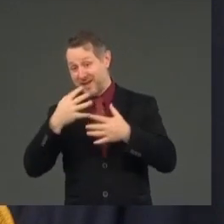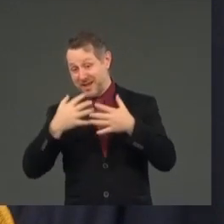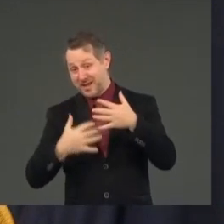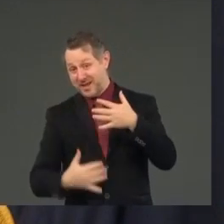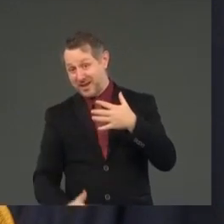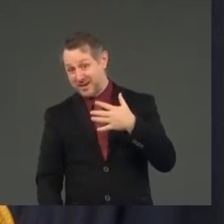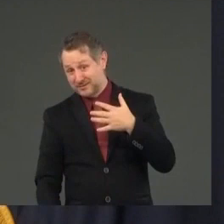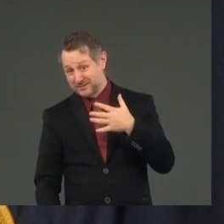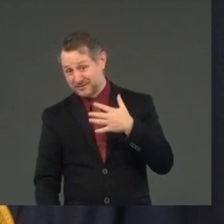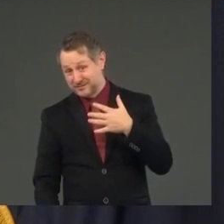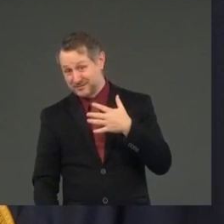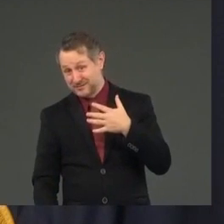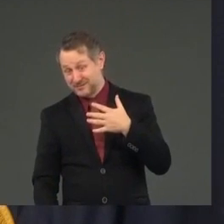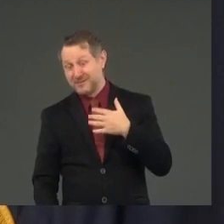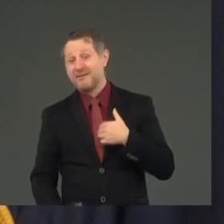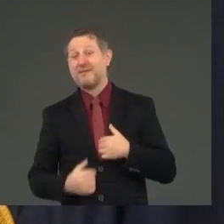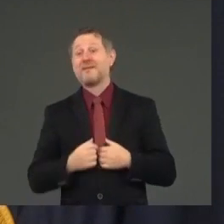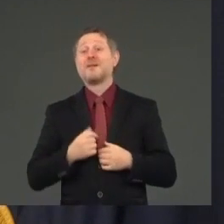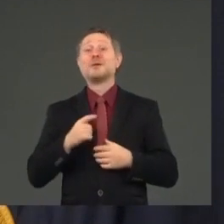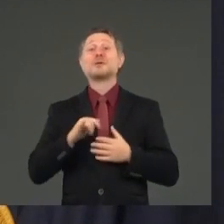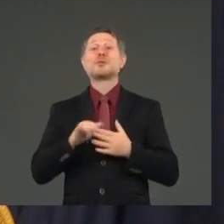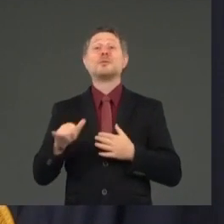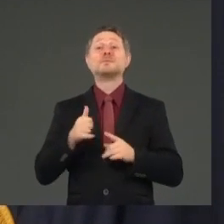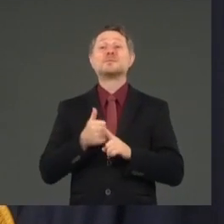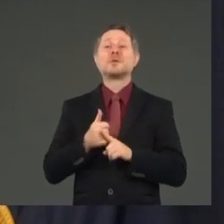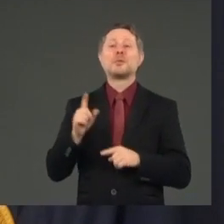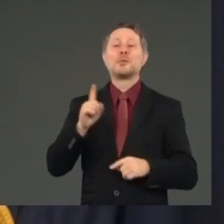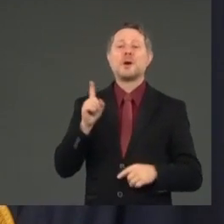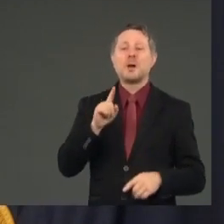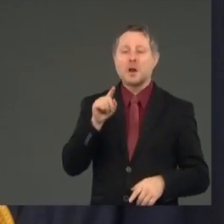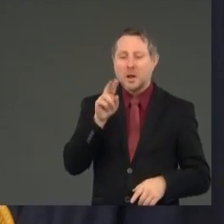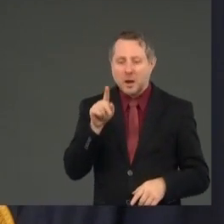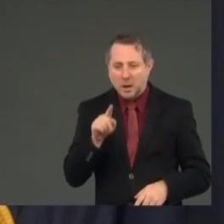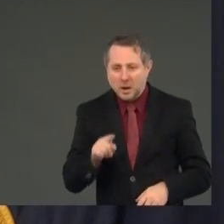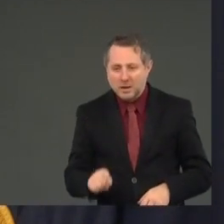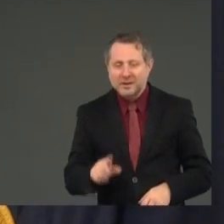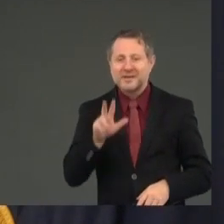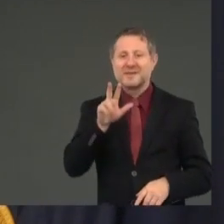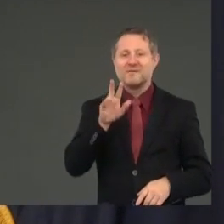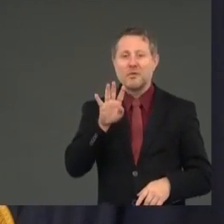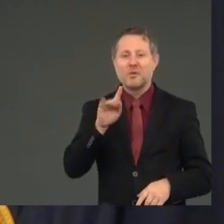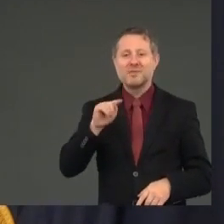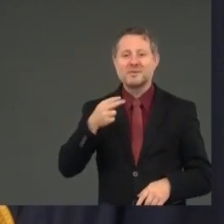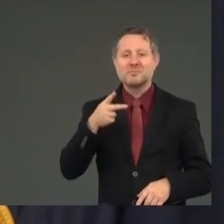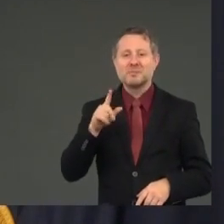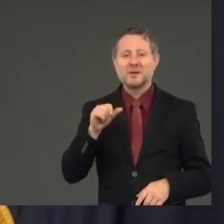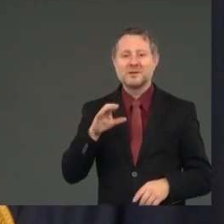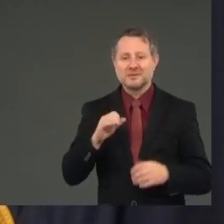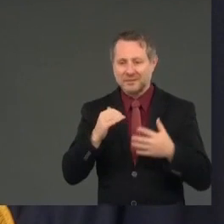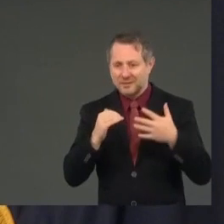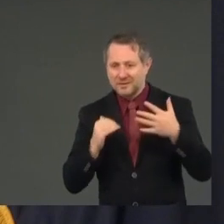YOU ASKED ABOUT NURSING HOMES. YOU TAKE 50 STATES AND YOU CAN PUT ALL 50.